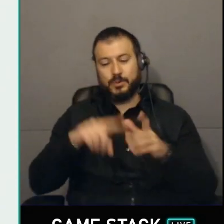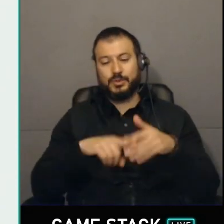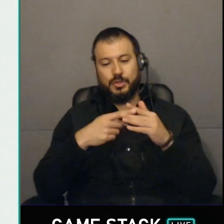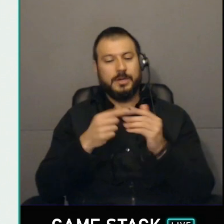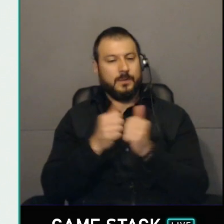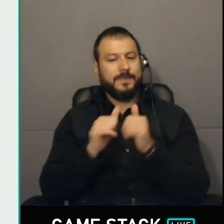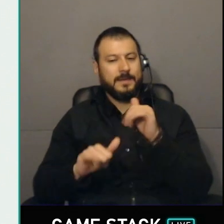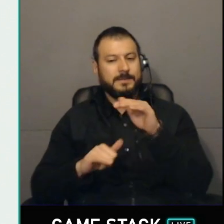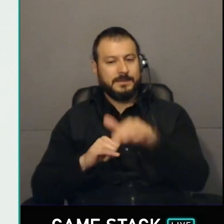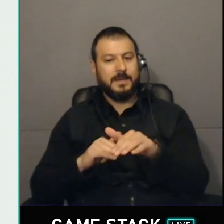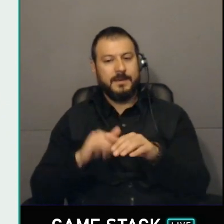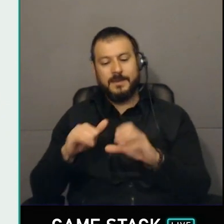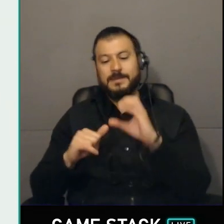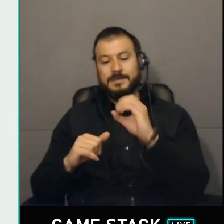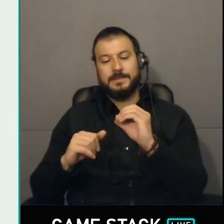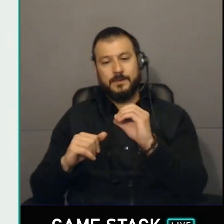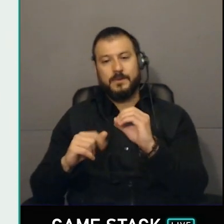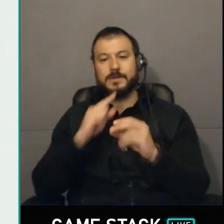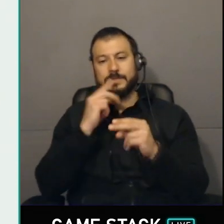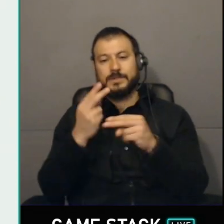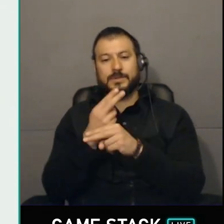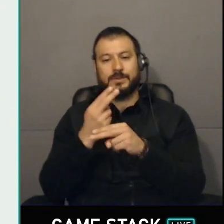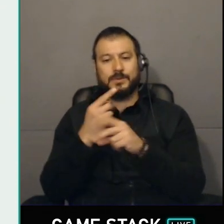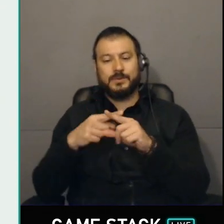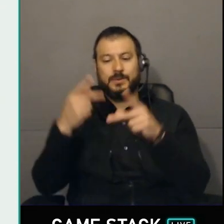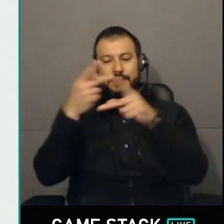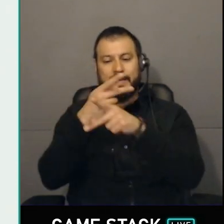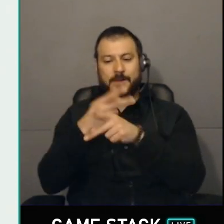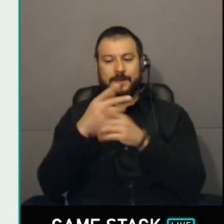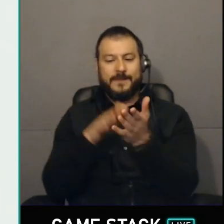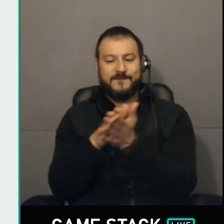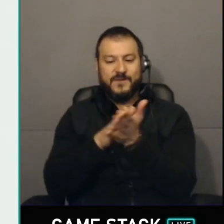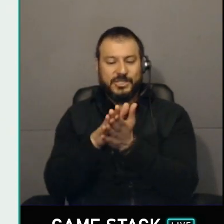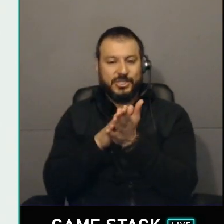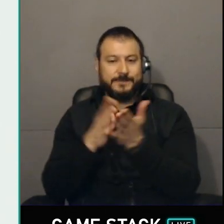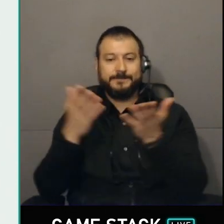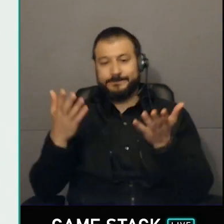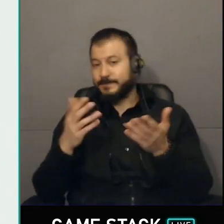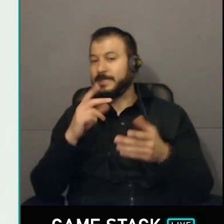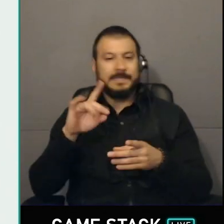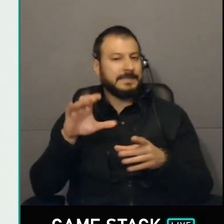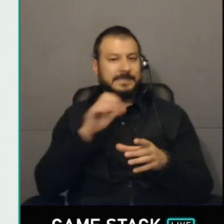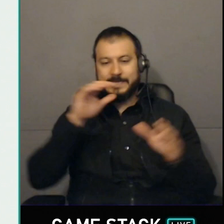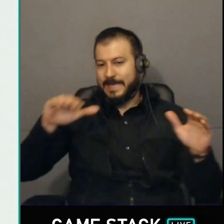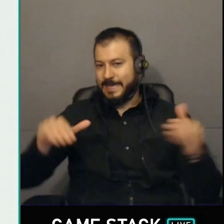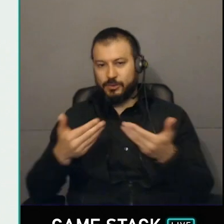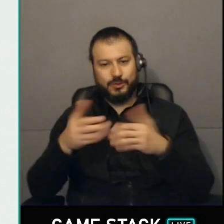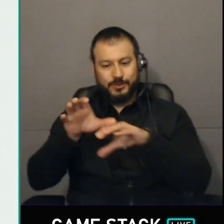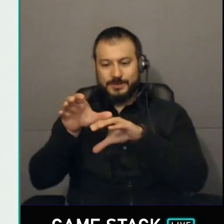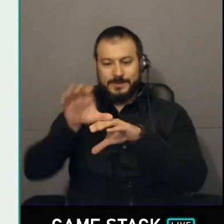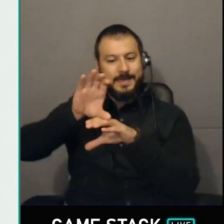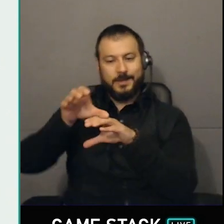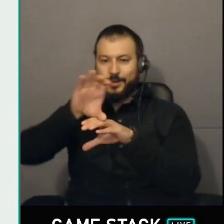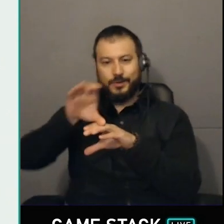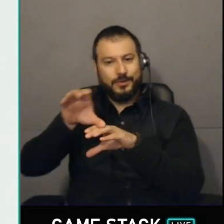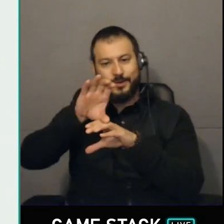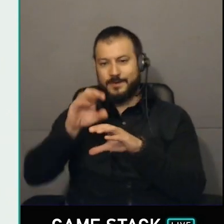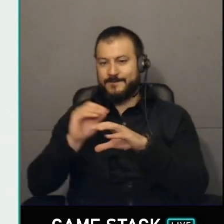That zero is used to calculate the friction, which does not introduce any angular effects, and therefore by